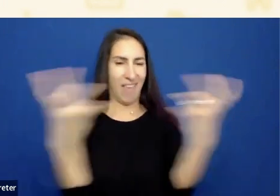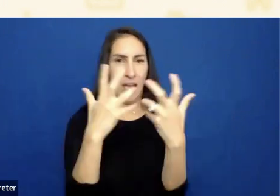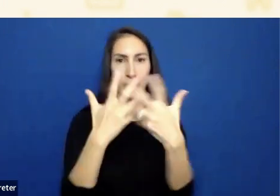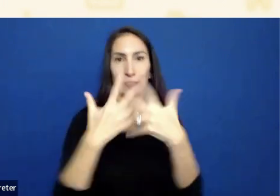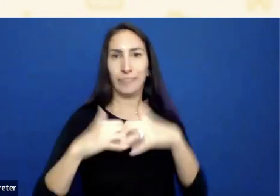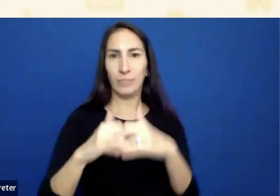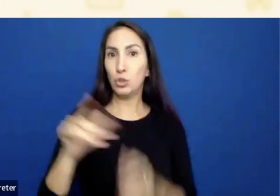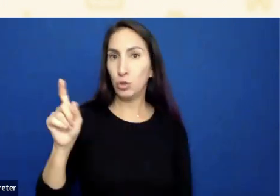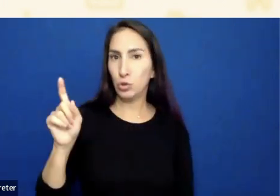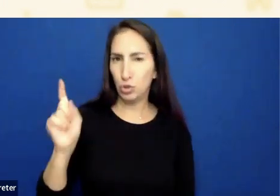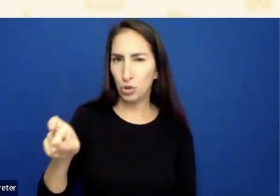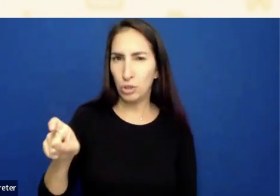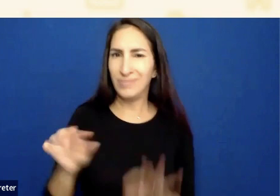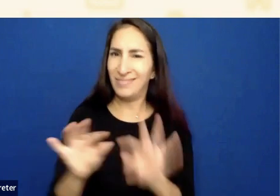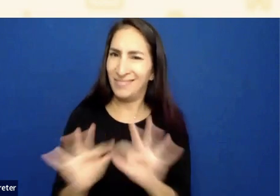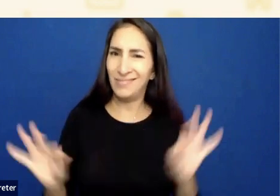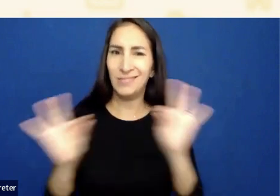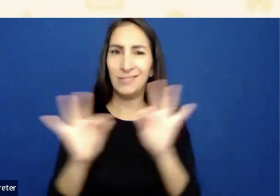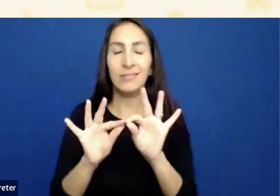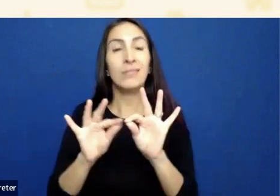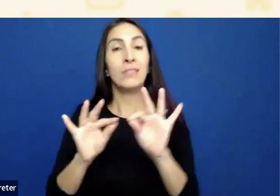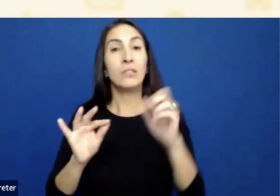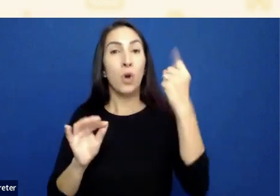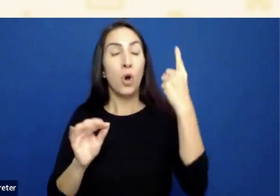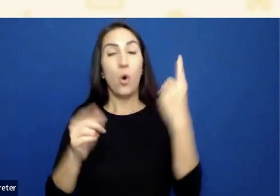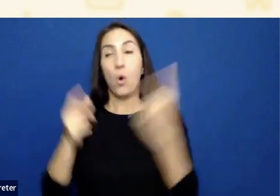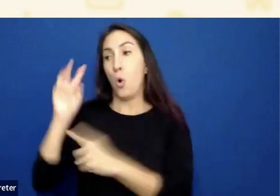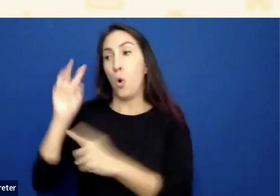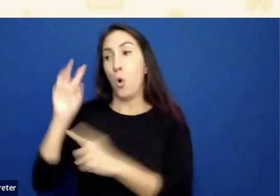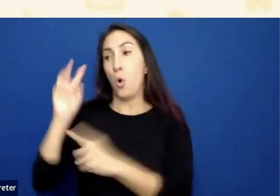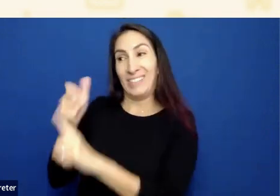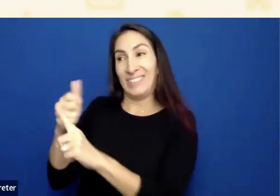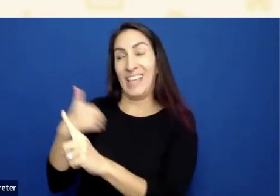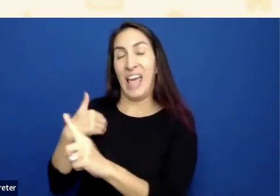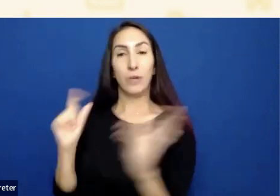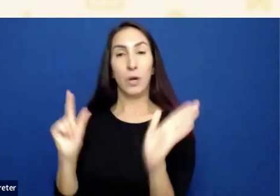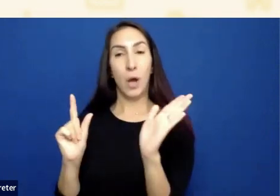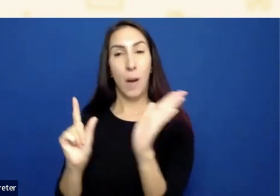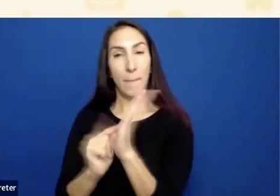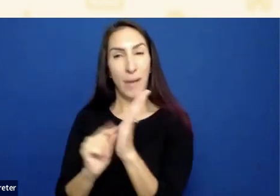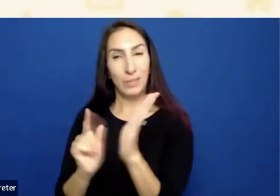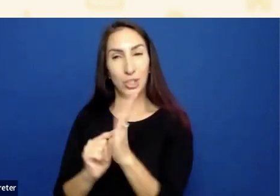WordPress has this publishing policy about democratizing publishing,